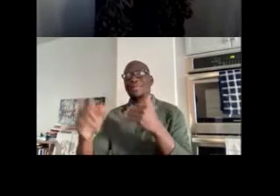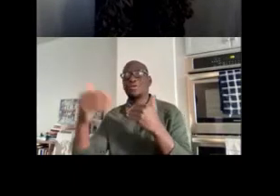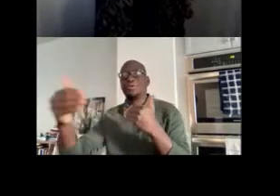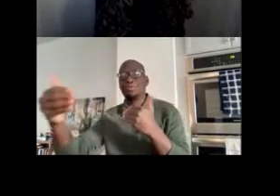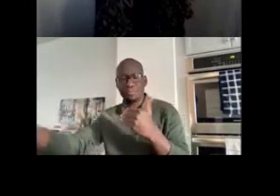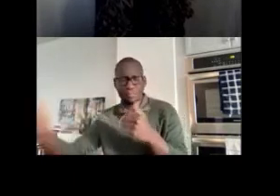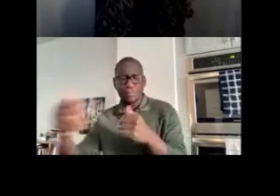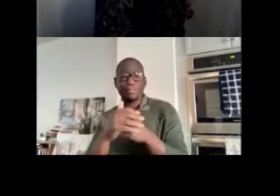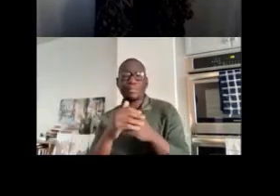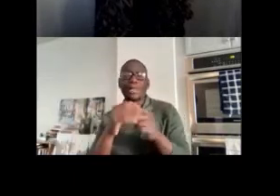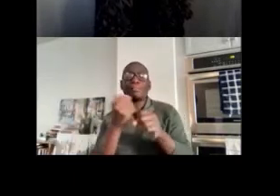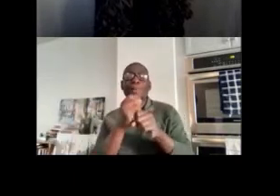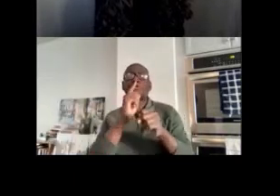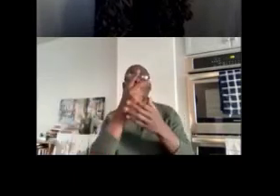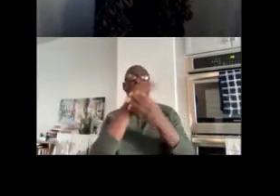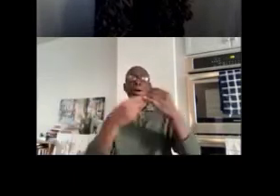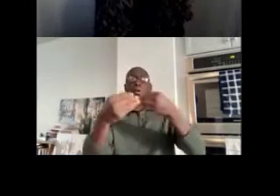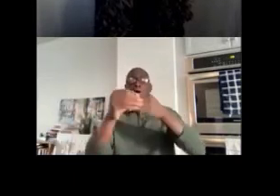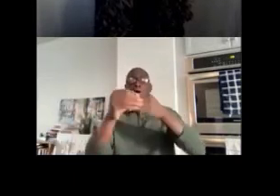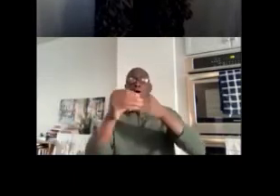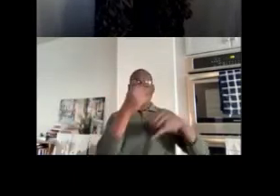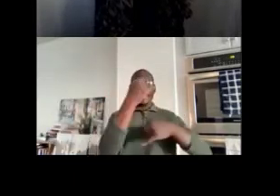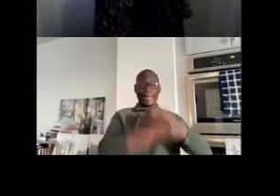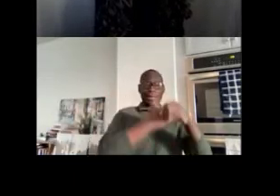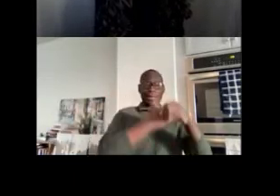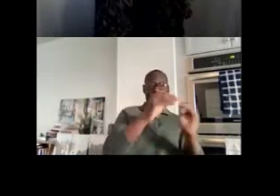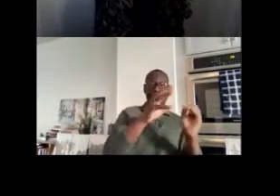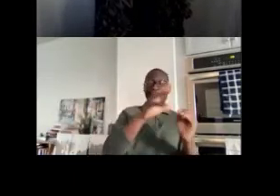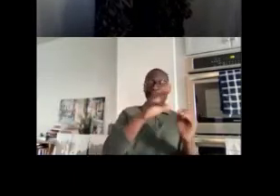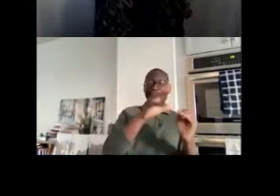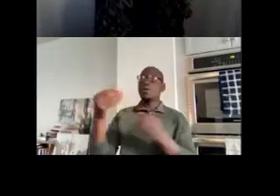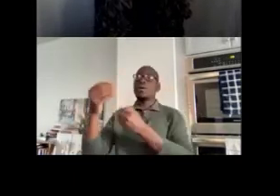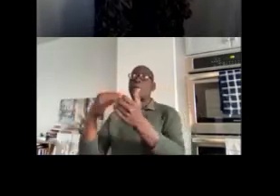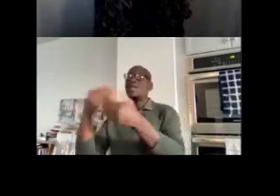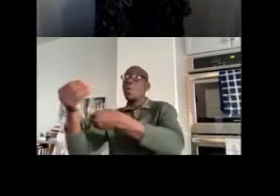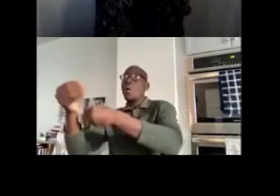the Disability Services Office should be in touch with those students, and going forward so